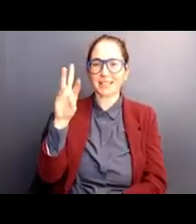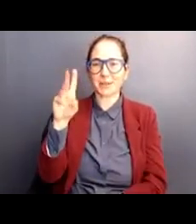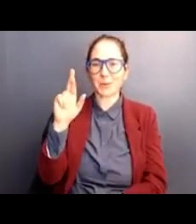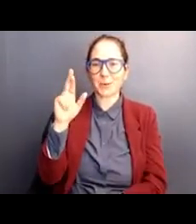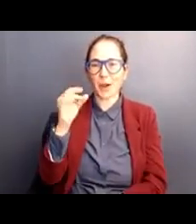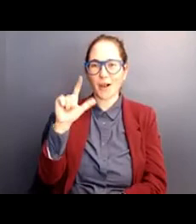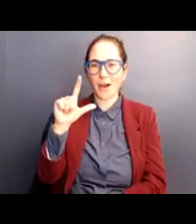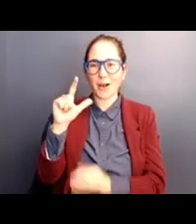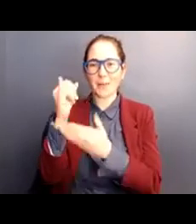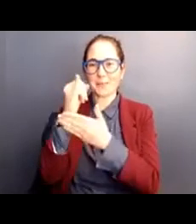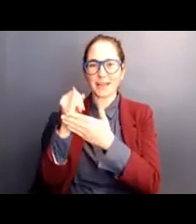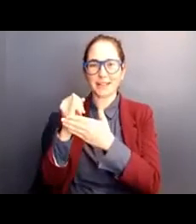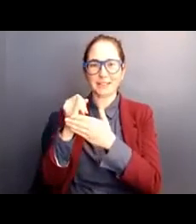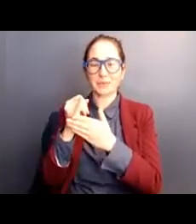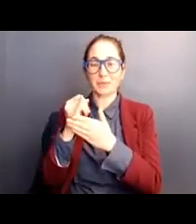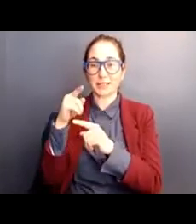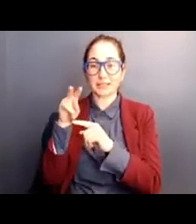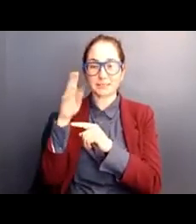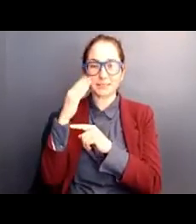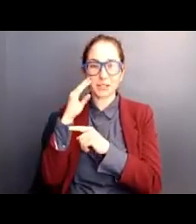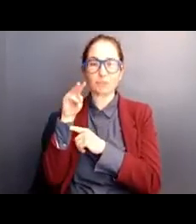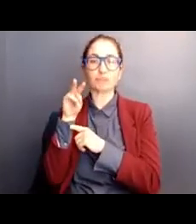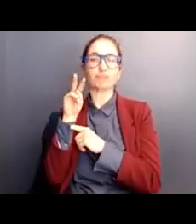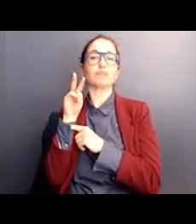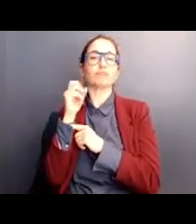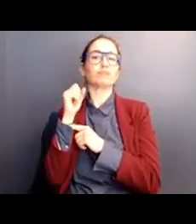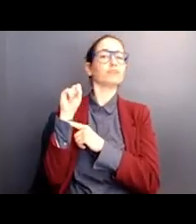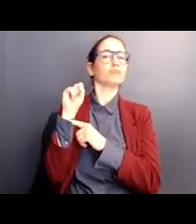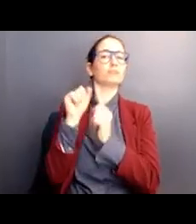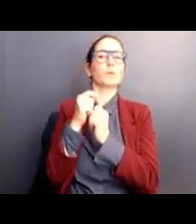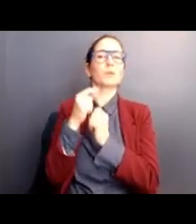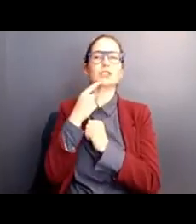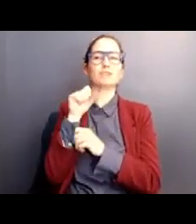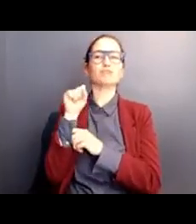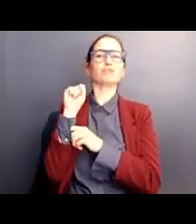is staring at the camera with his chin raised and Travis is